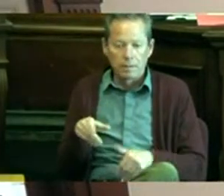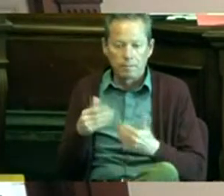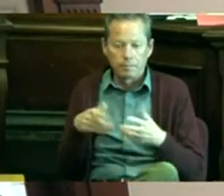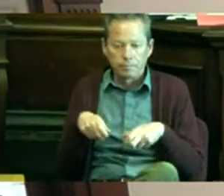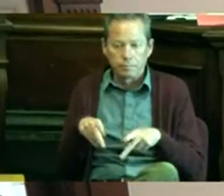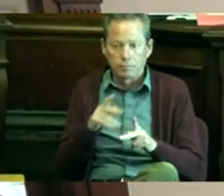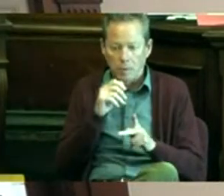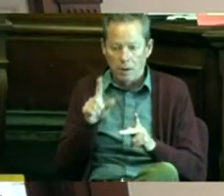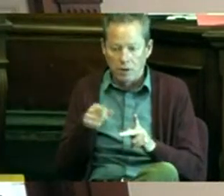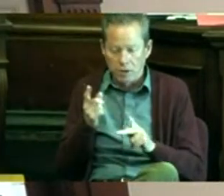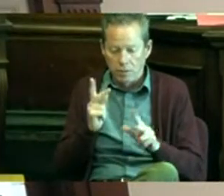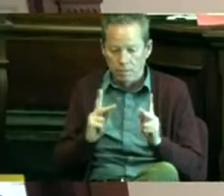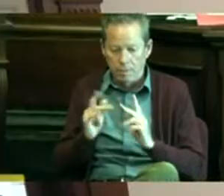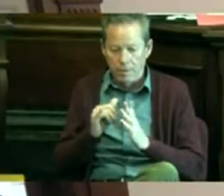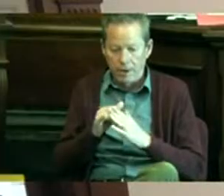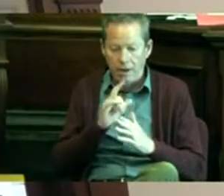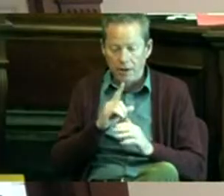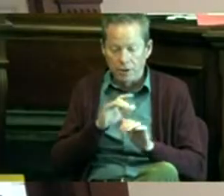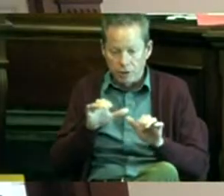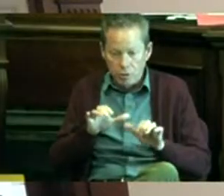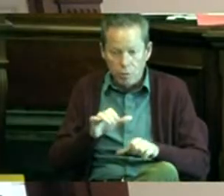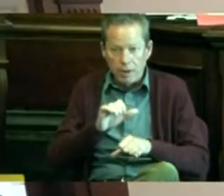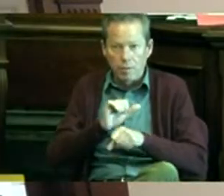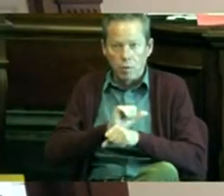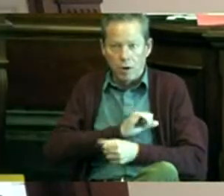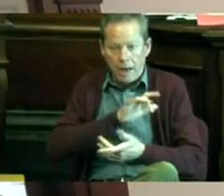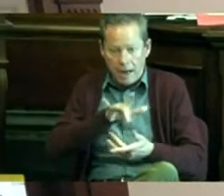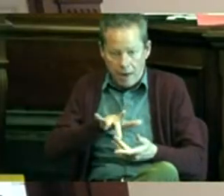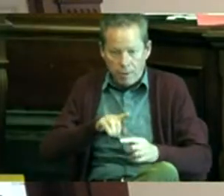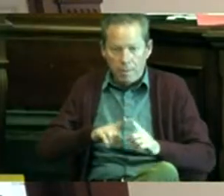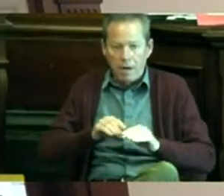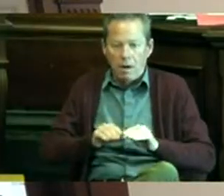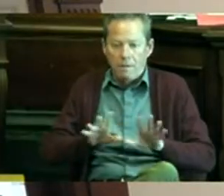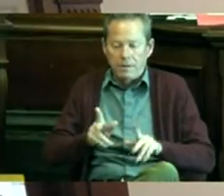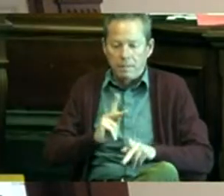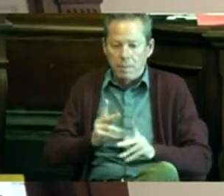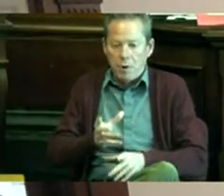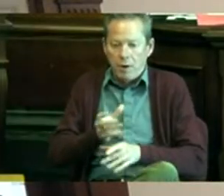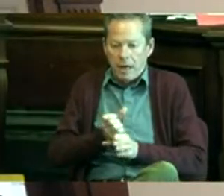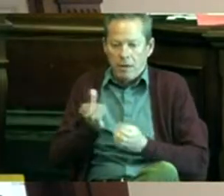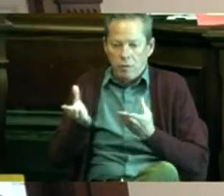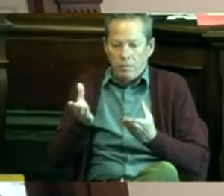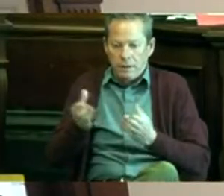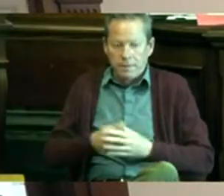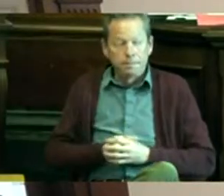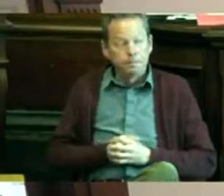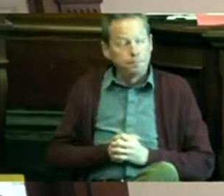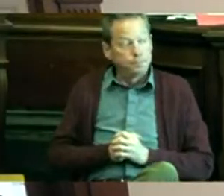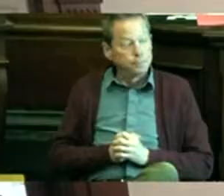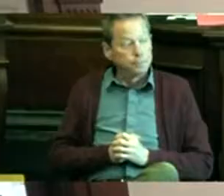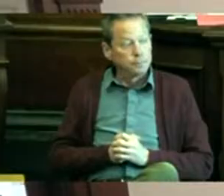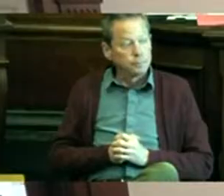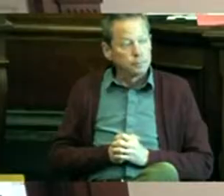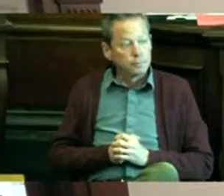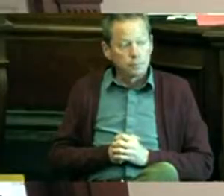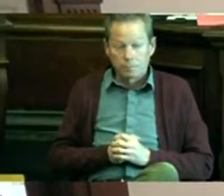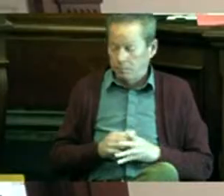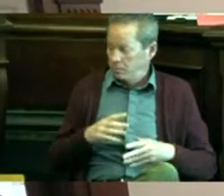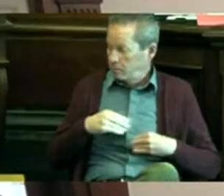really seeing a difference. And it's giving opportunity not just to the people who are actually